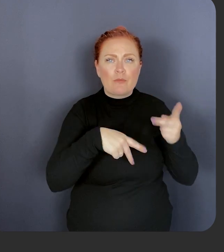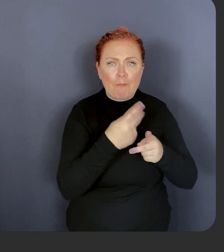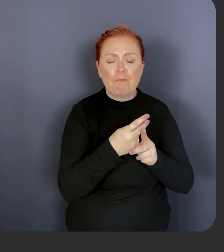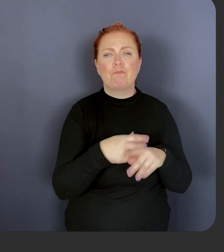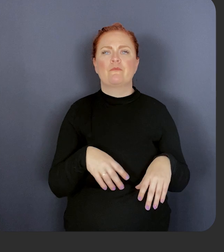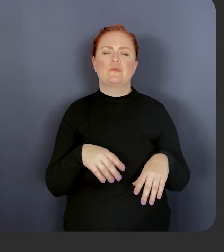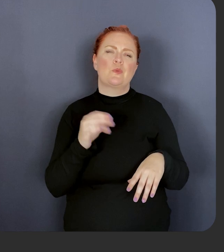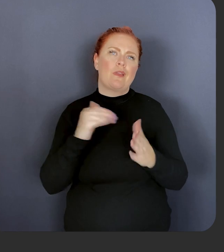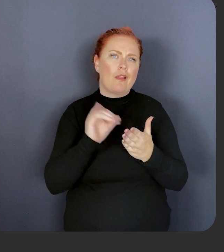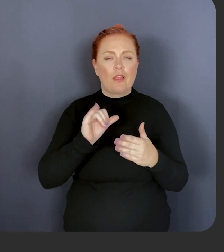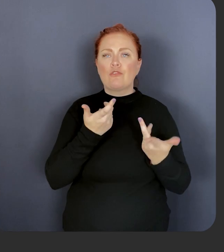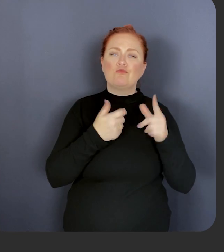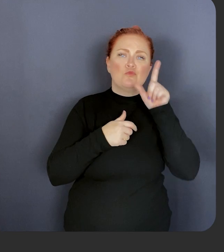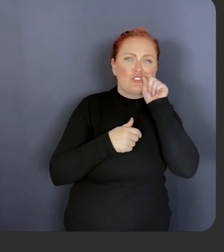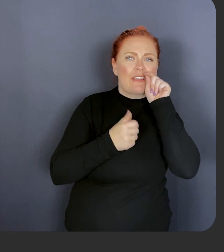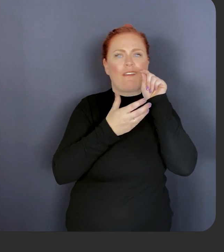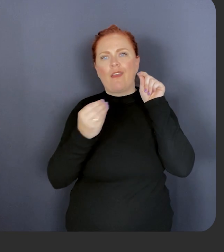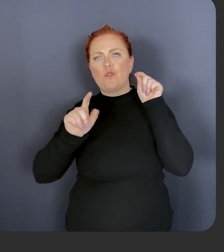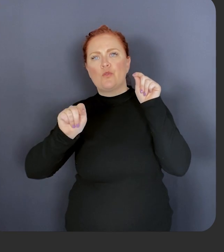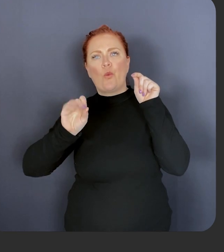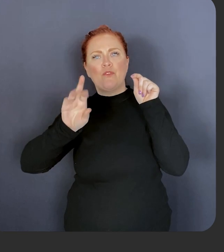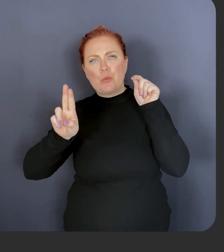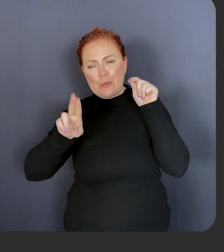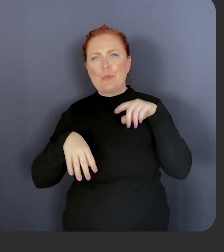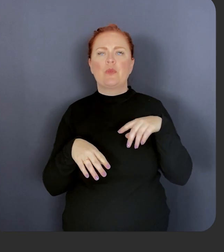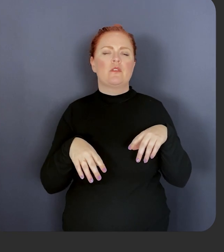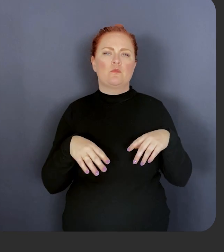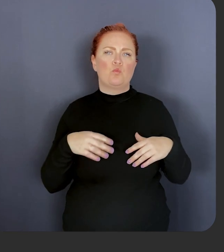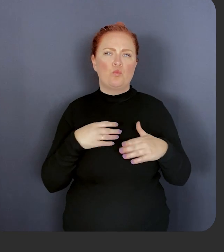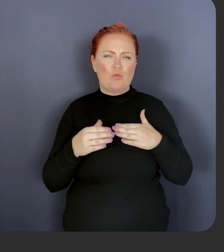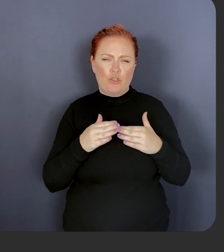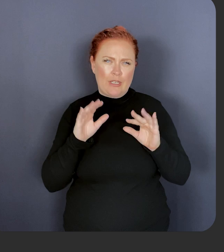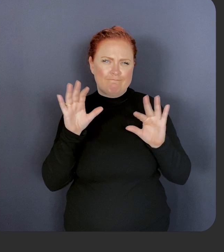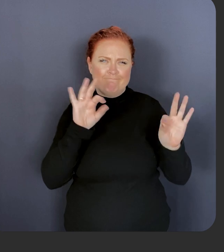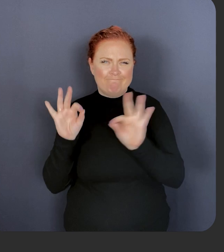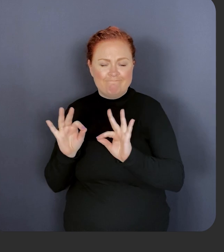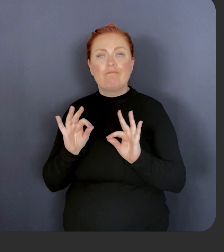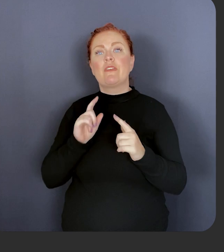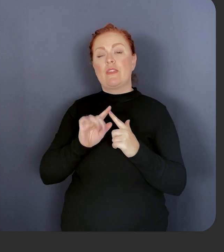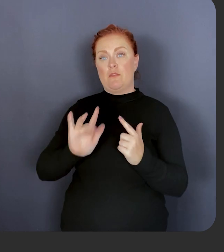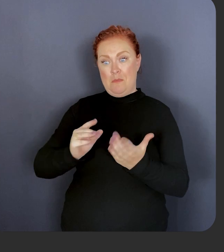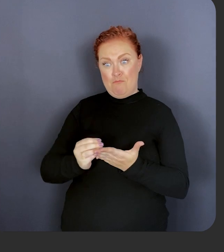So let's say we're going chicken and tofu. And I want to click Purchase.